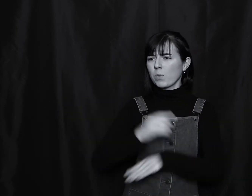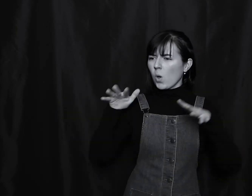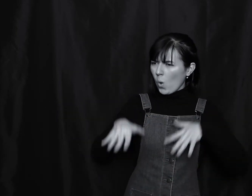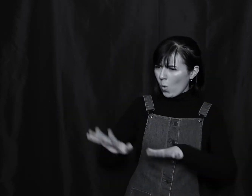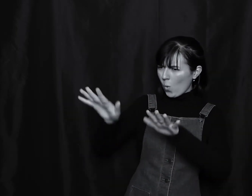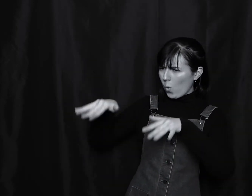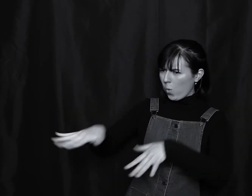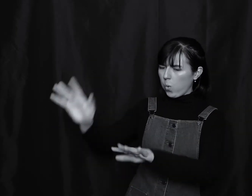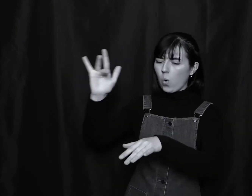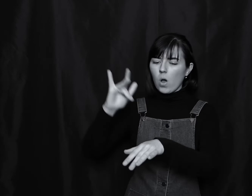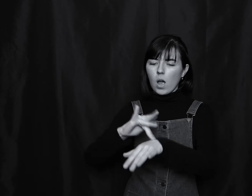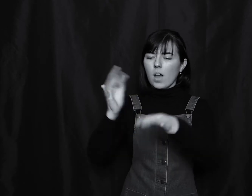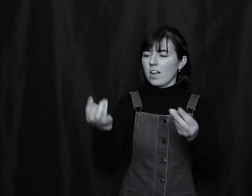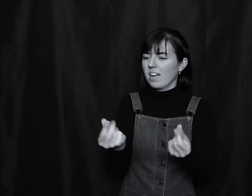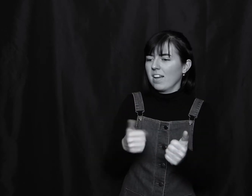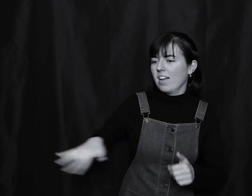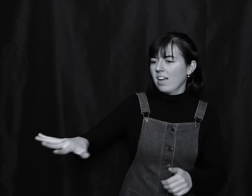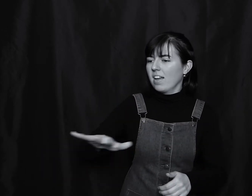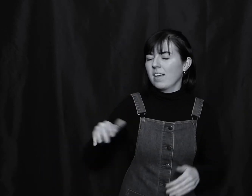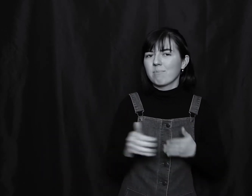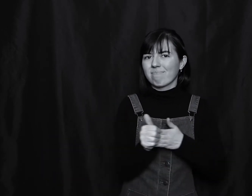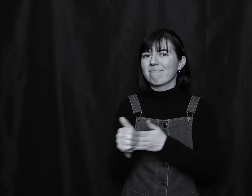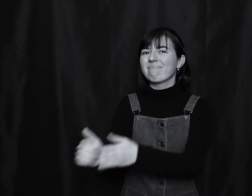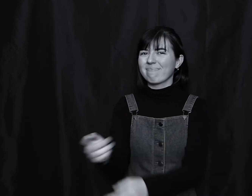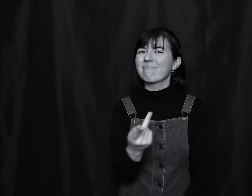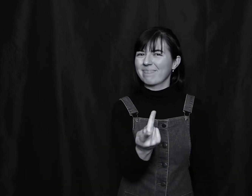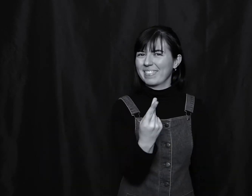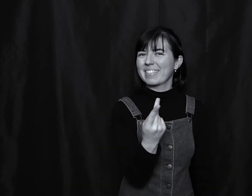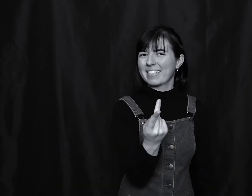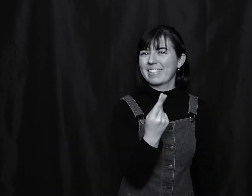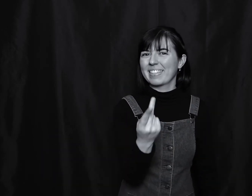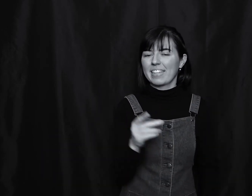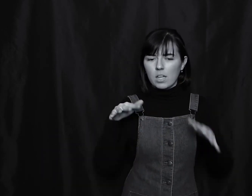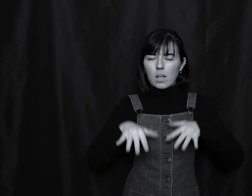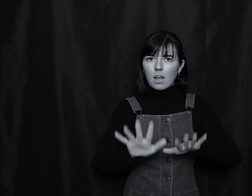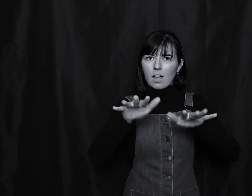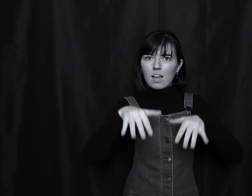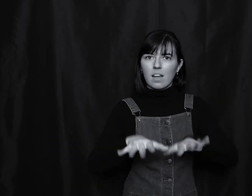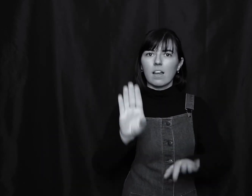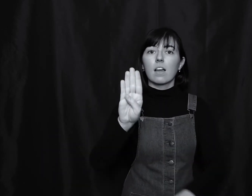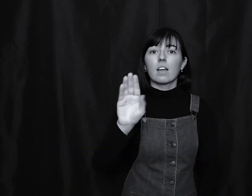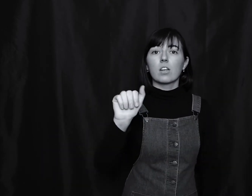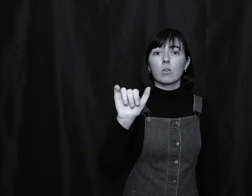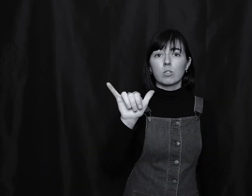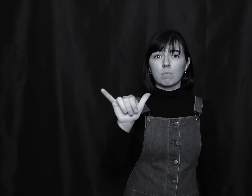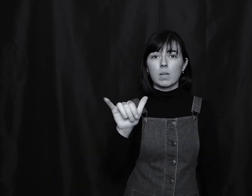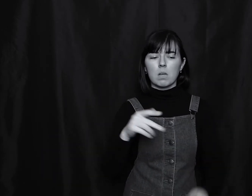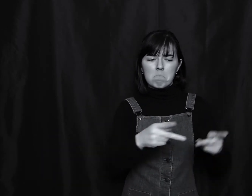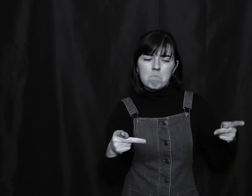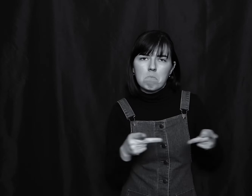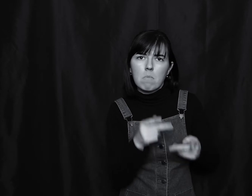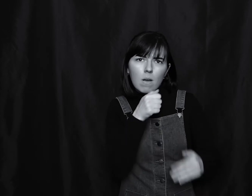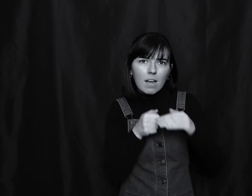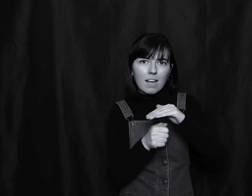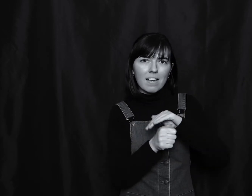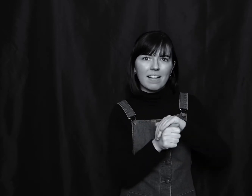Waves touch land lead us Ocean bay place hide